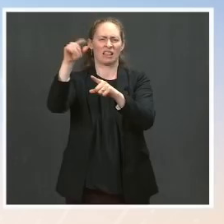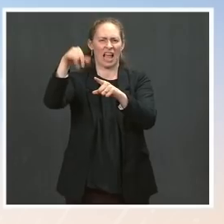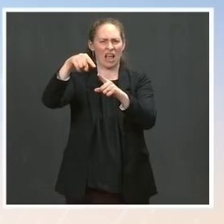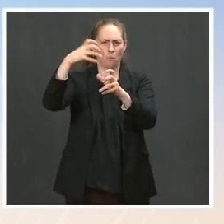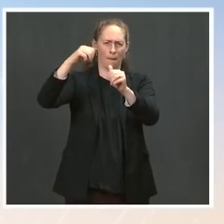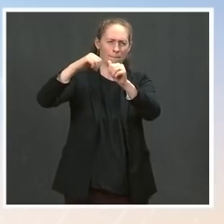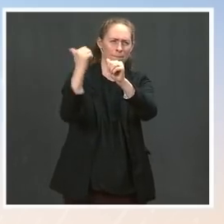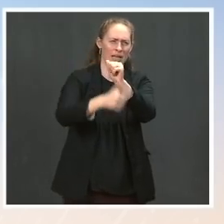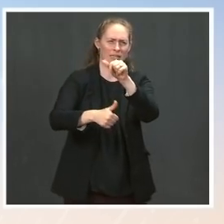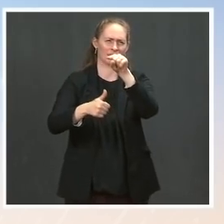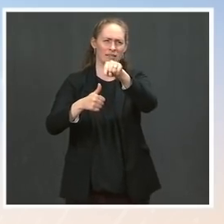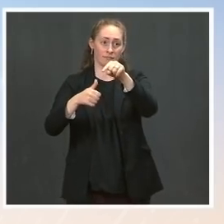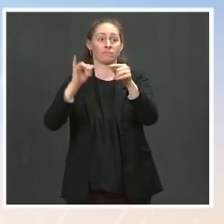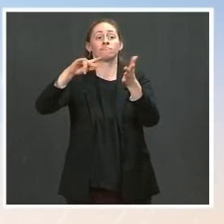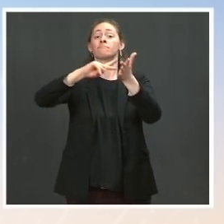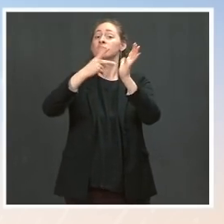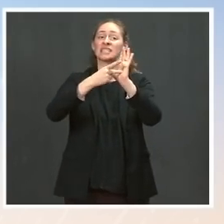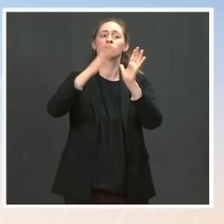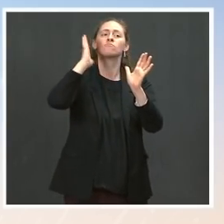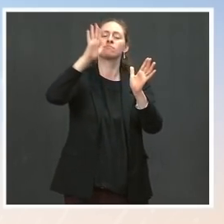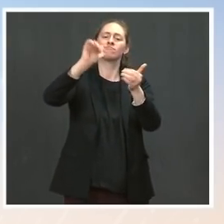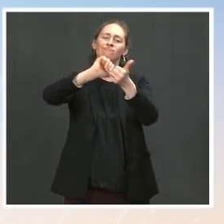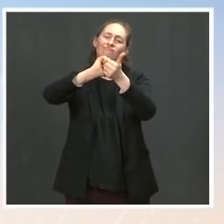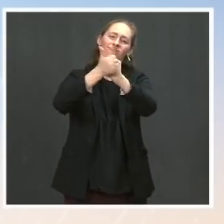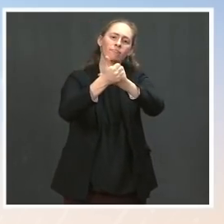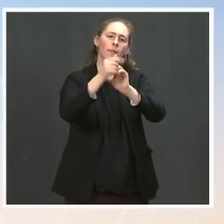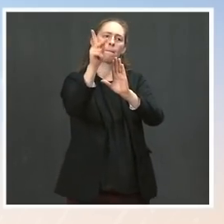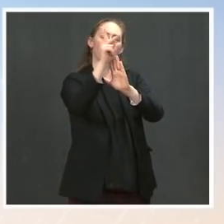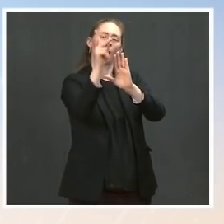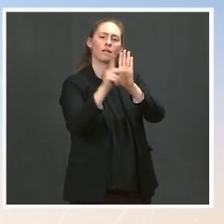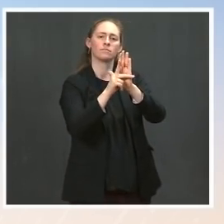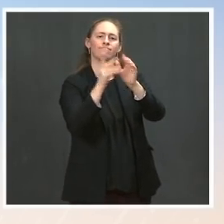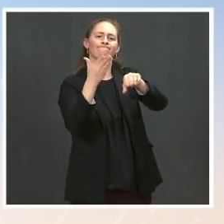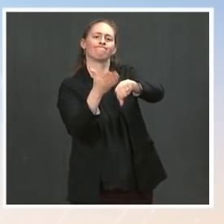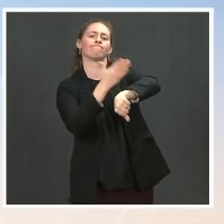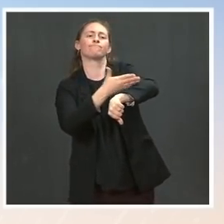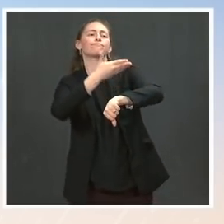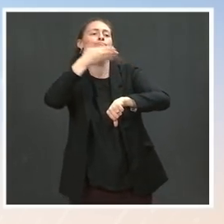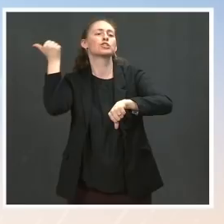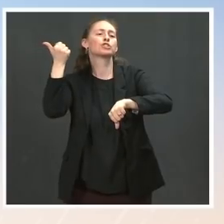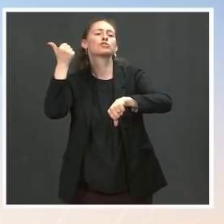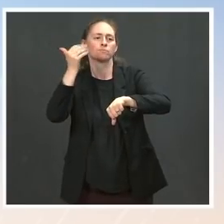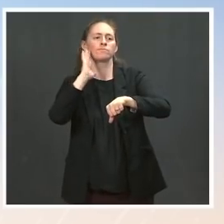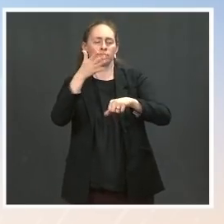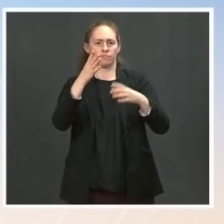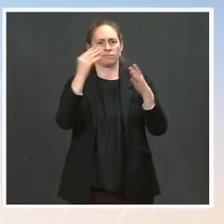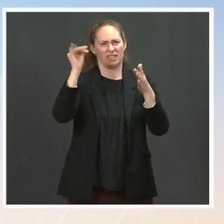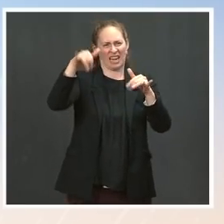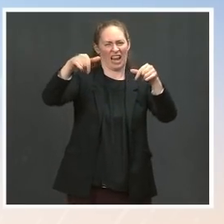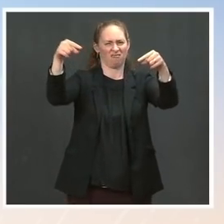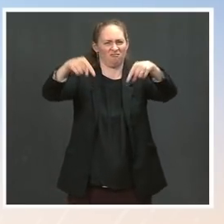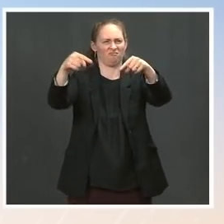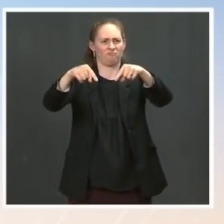of the necessary reforms that we would all like to see in place. So that was a collective decision, and that's where our focus will be.